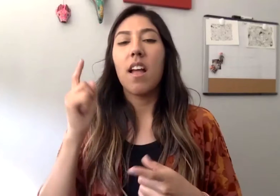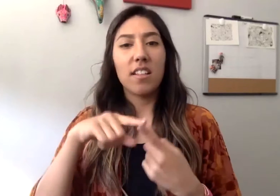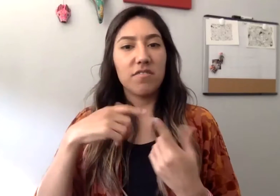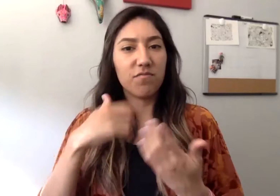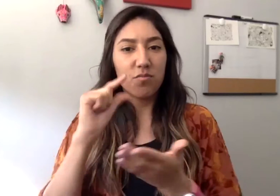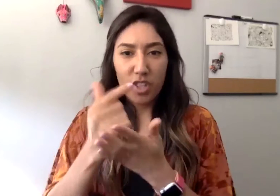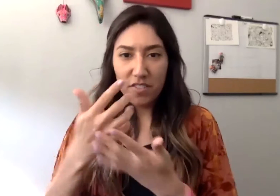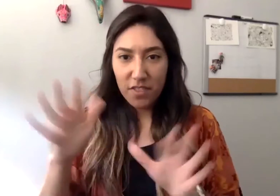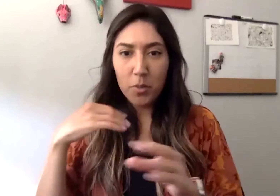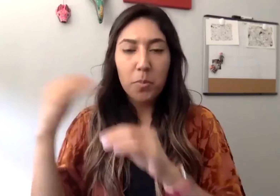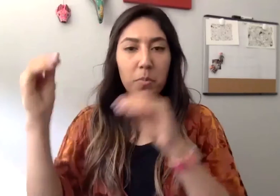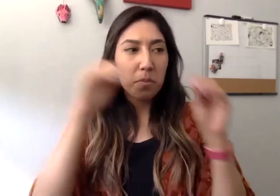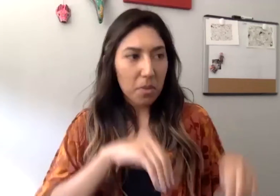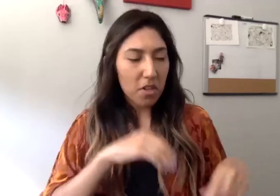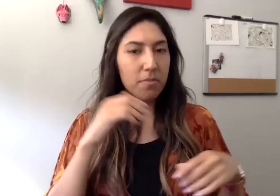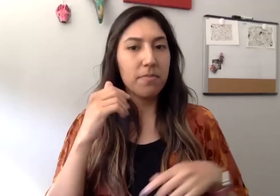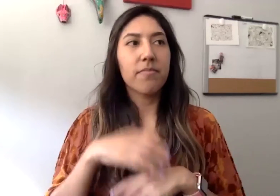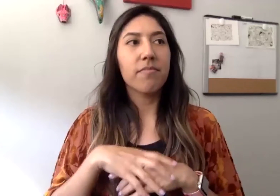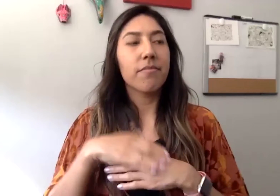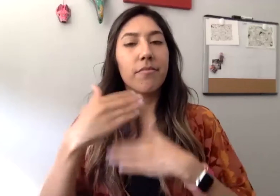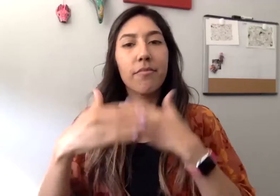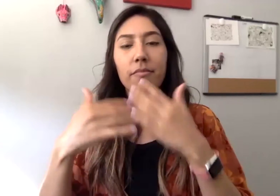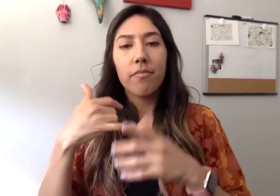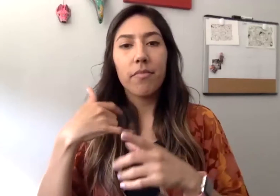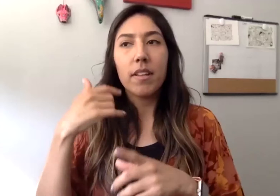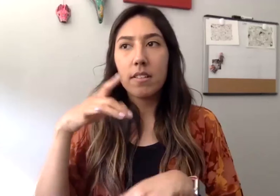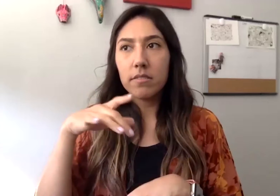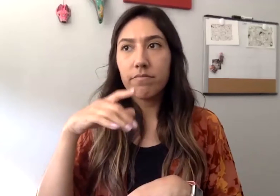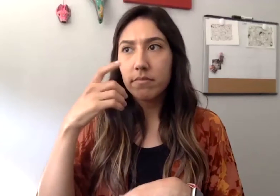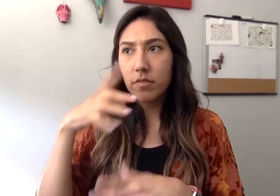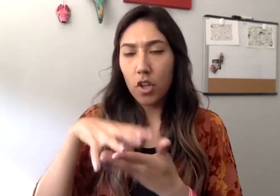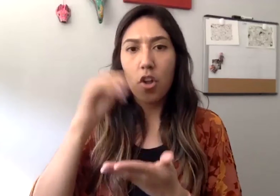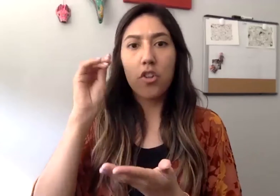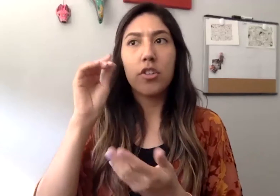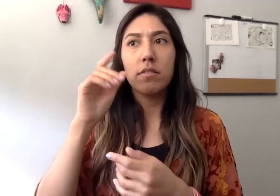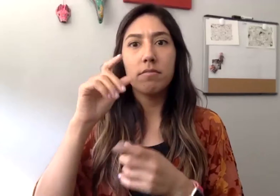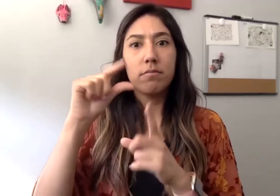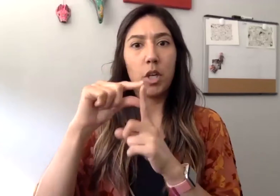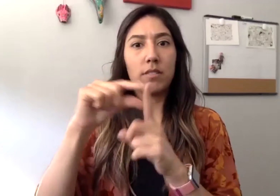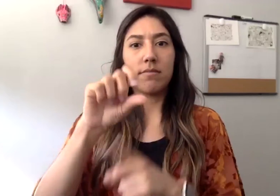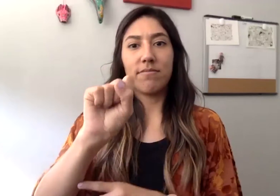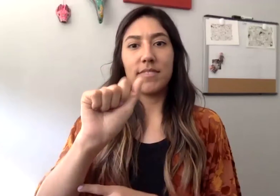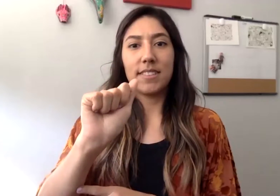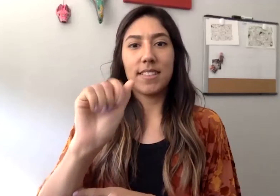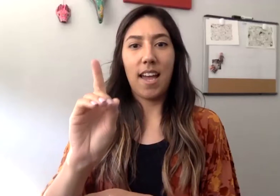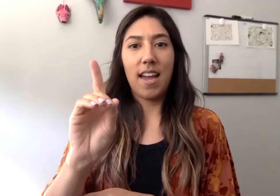After I graduated, I learned that there was something called Seasonal